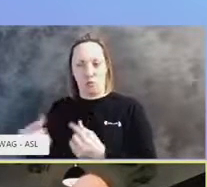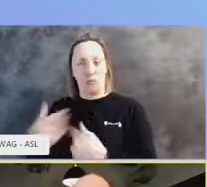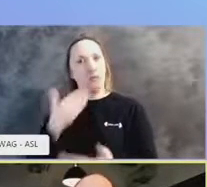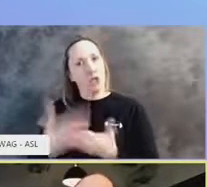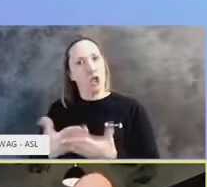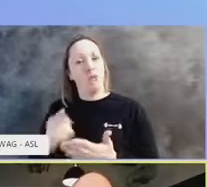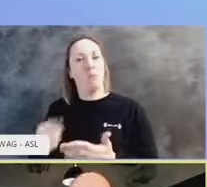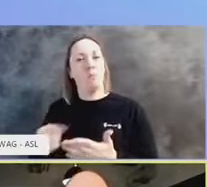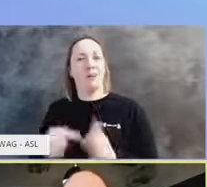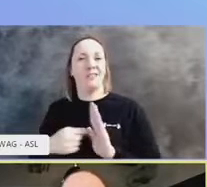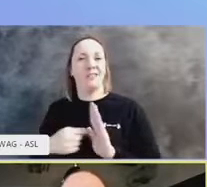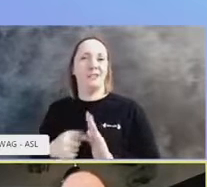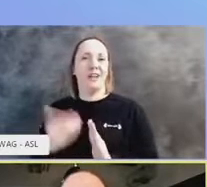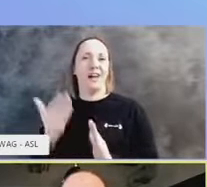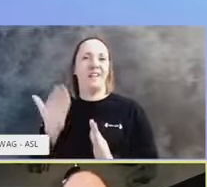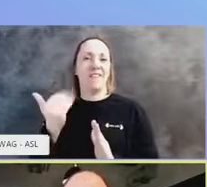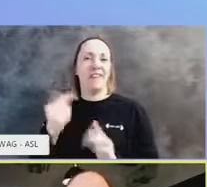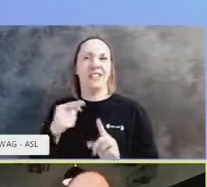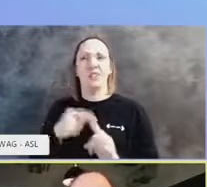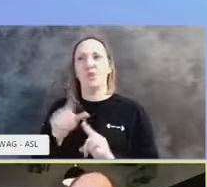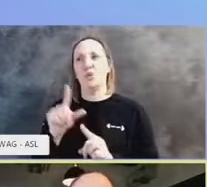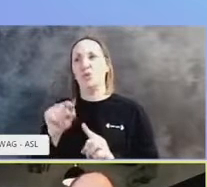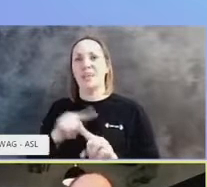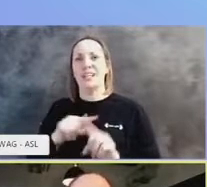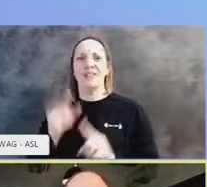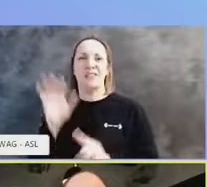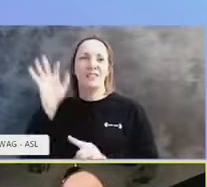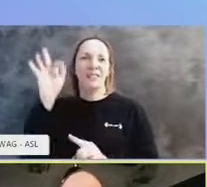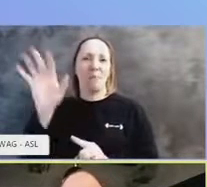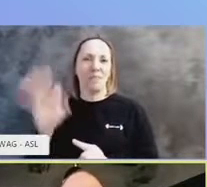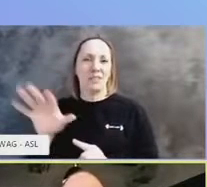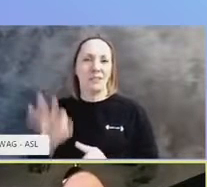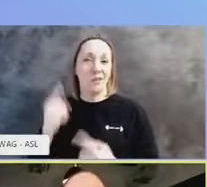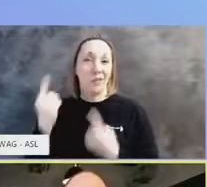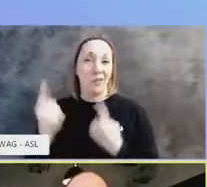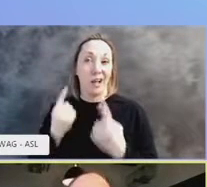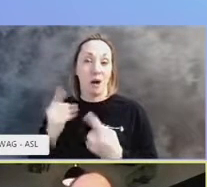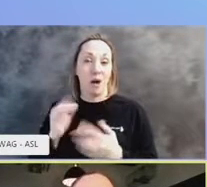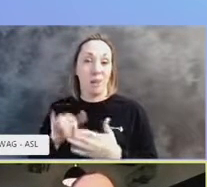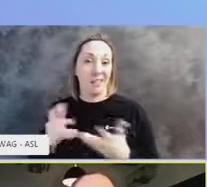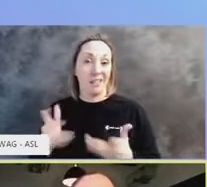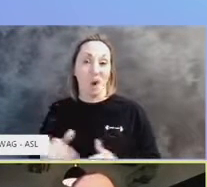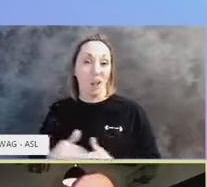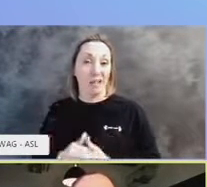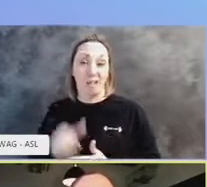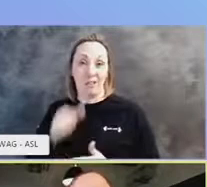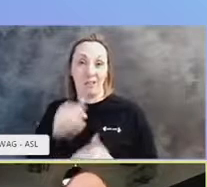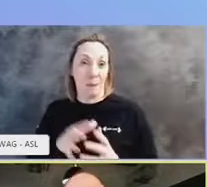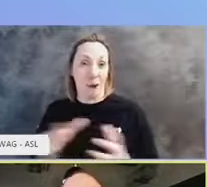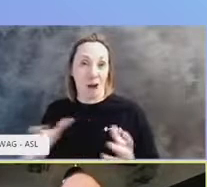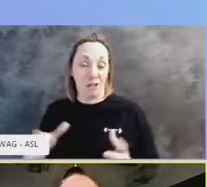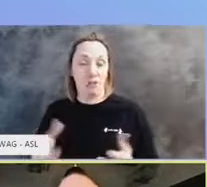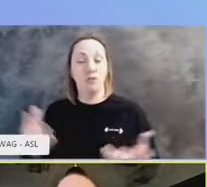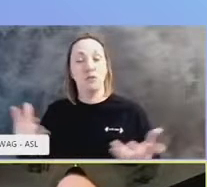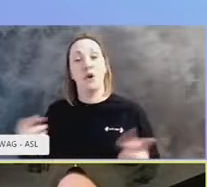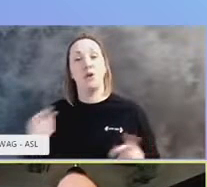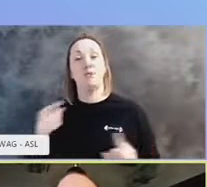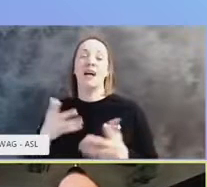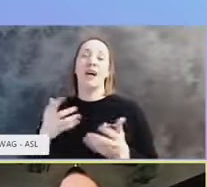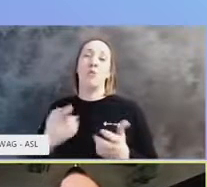document that you see on the euro working group that's really good, but it gets you 1520 different tips to think